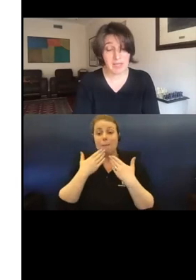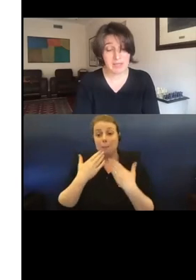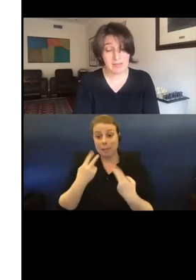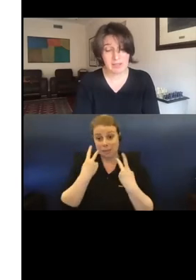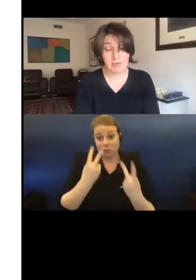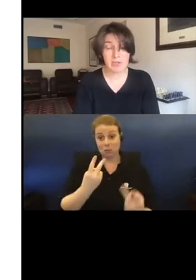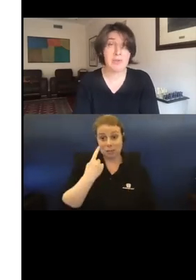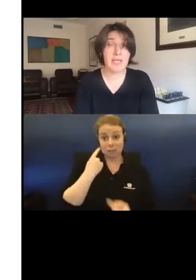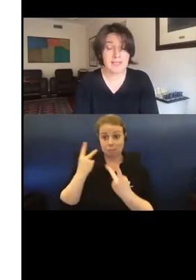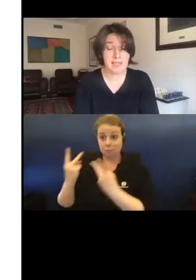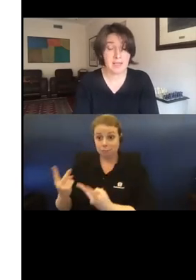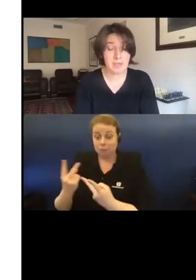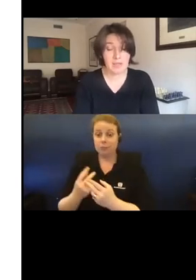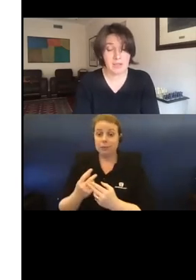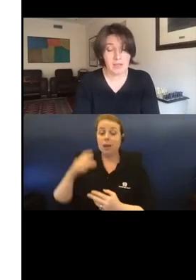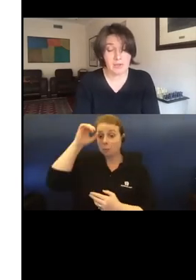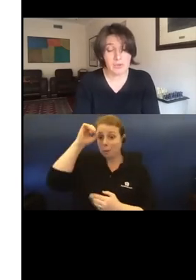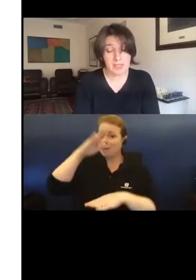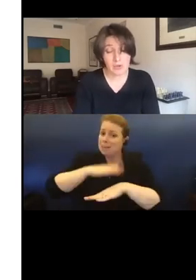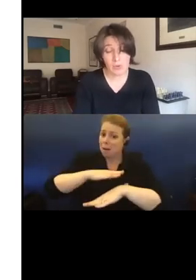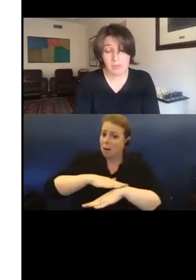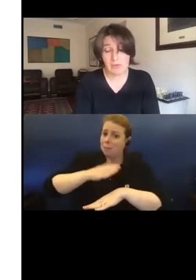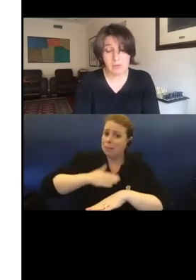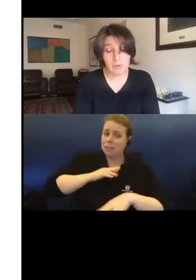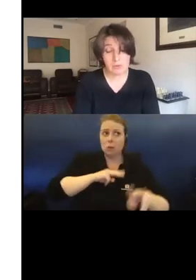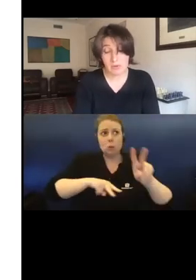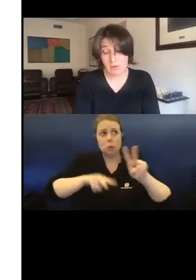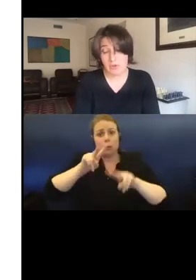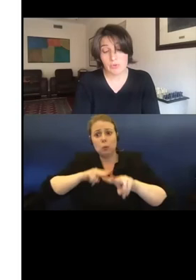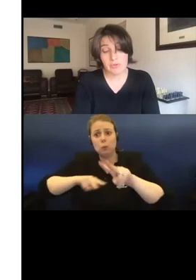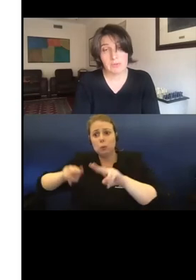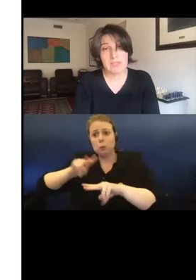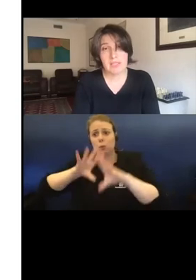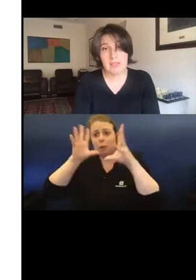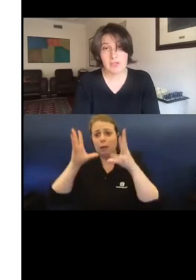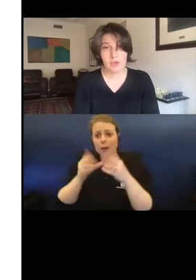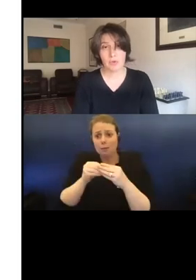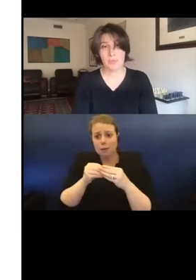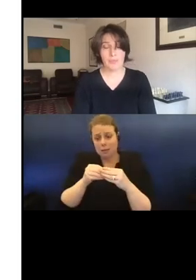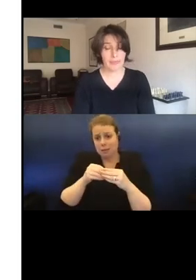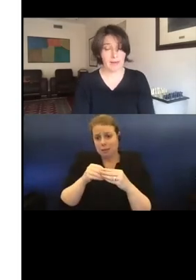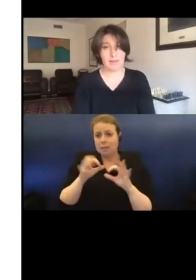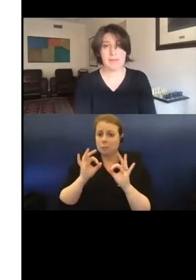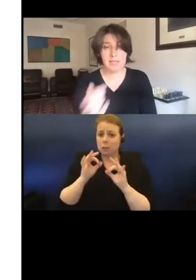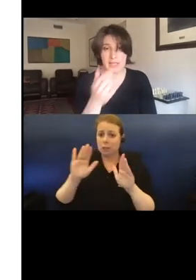that it requires time to see all the powerful short films in the show and this particular